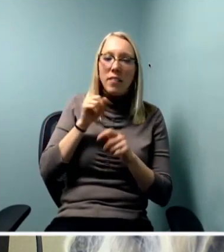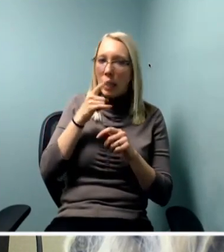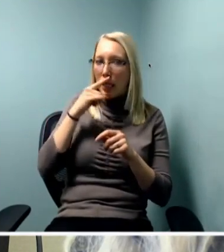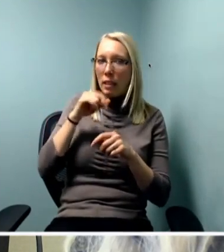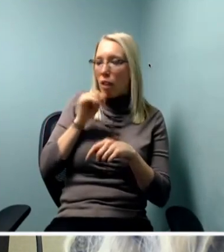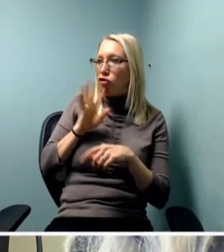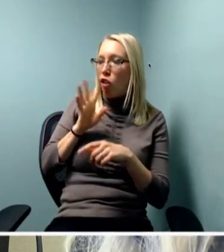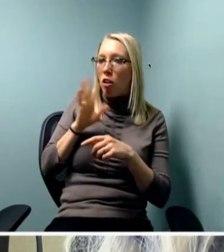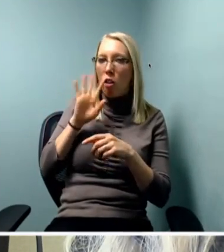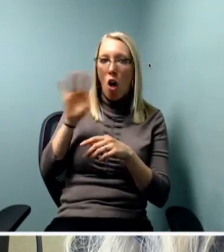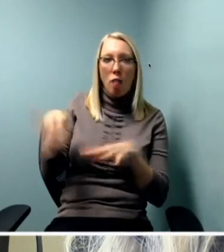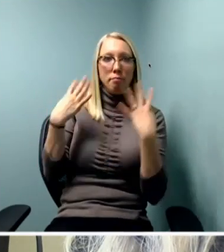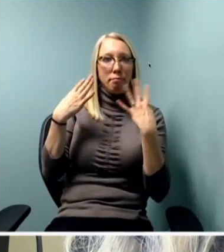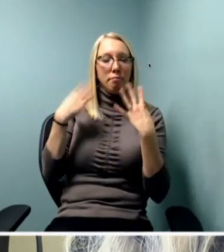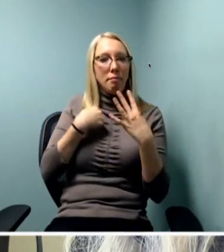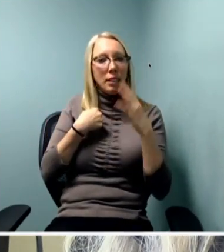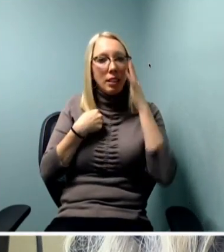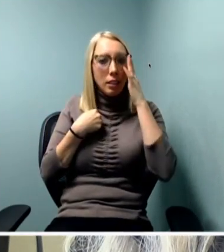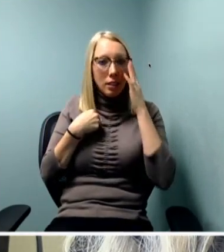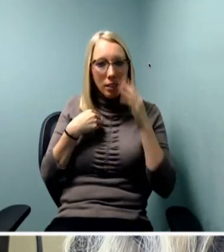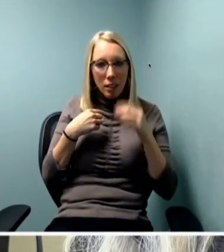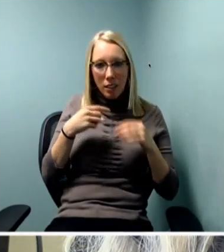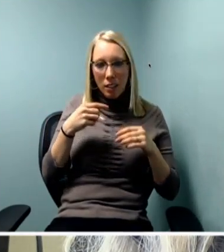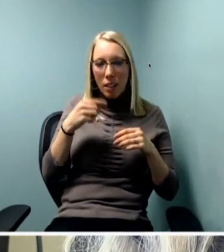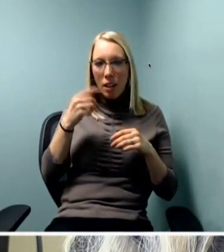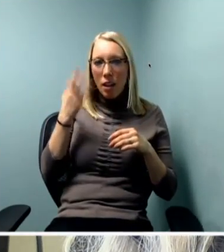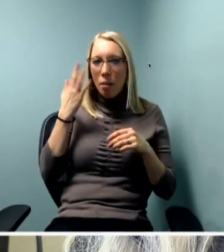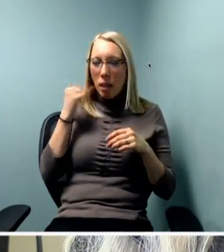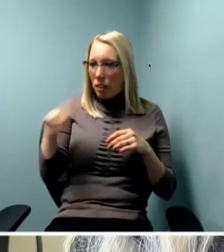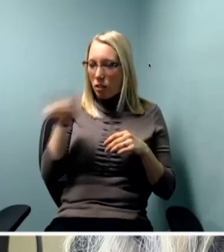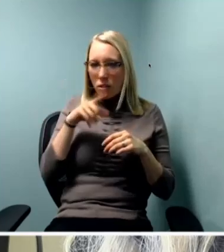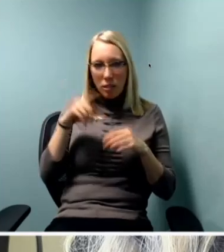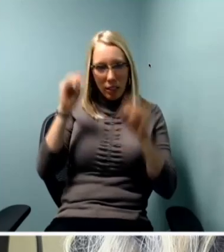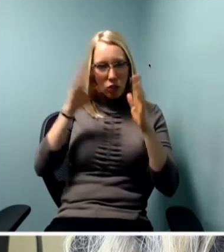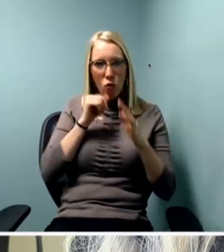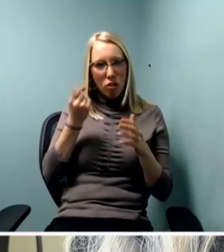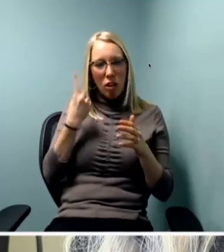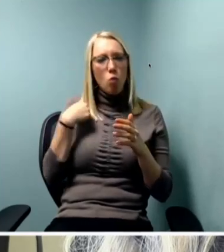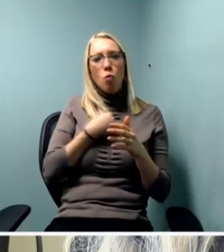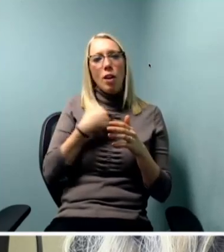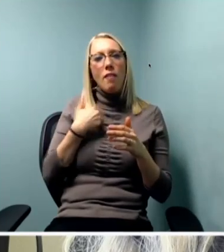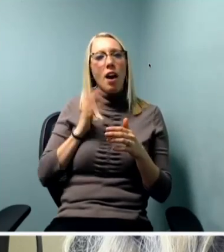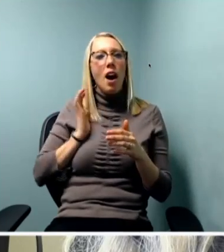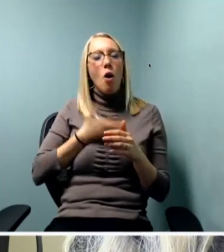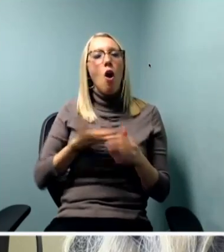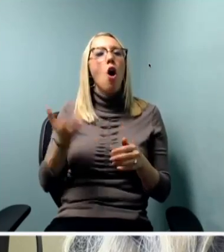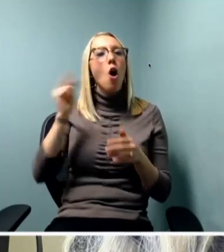Because they don't understand that we have our own culture. Our own baggage that we come with,